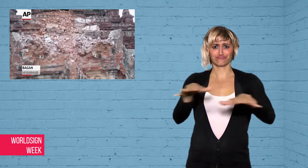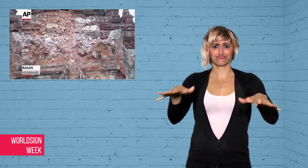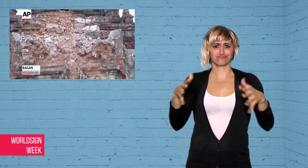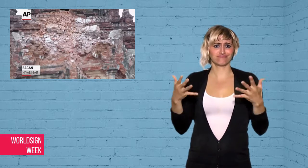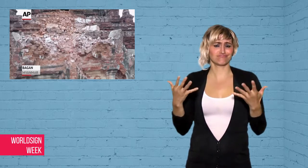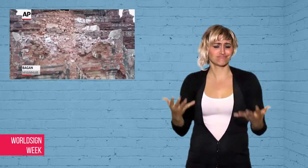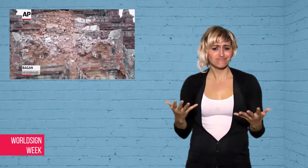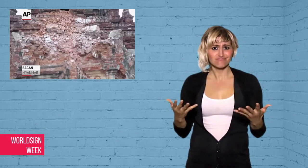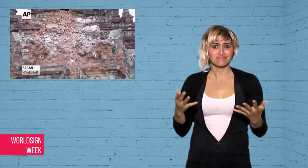damage.